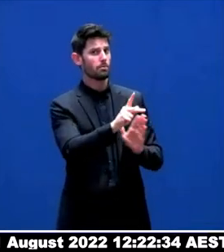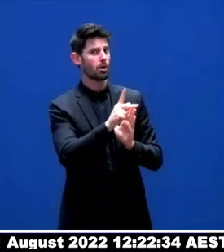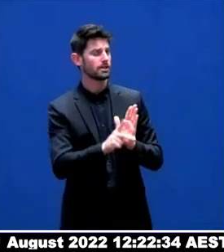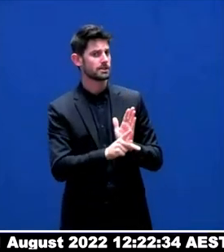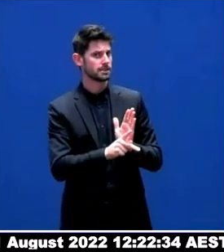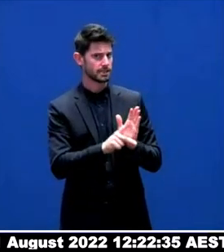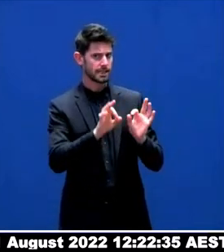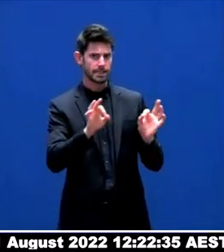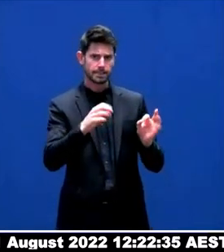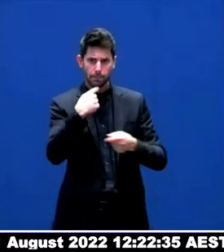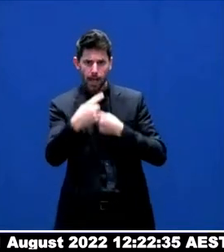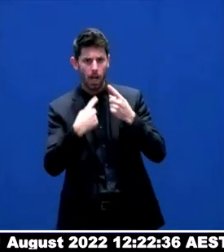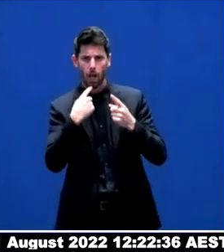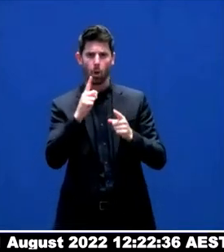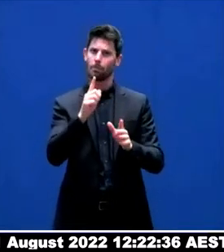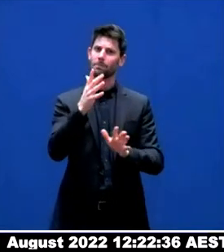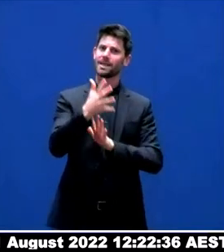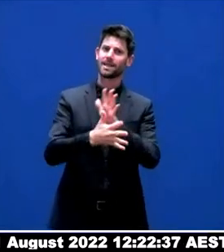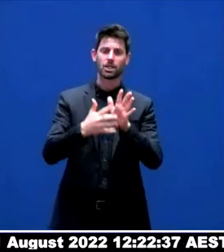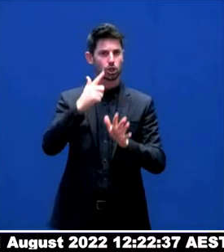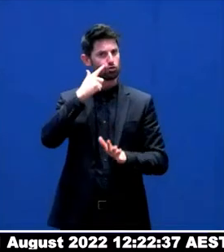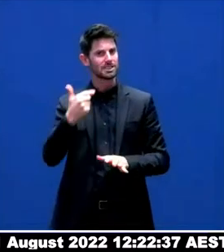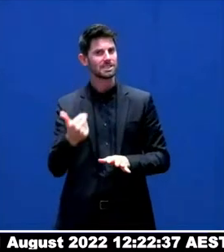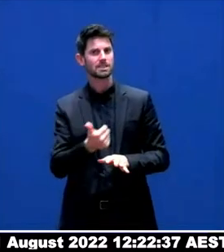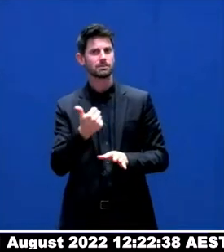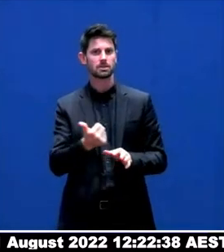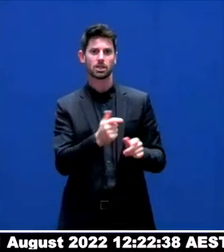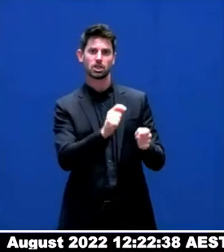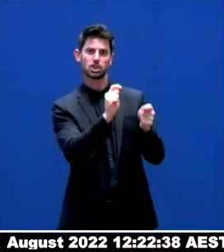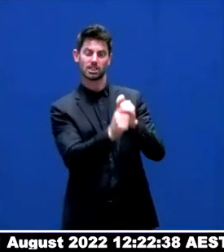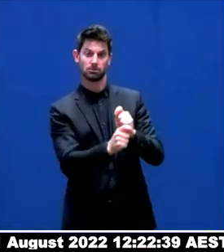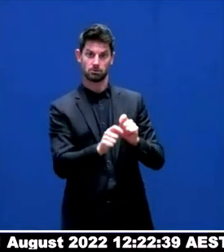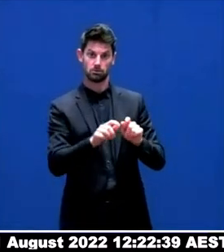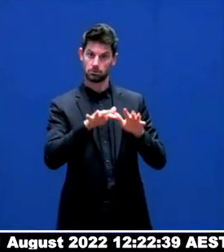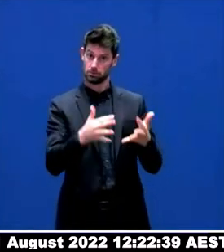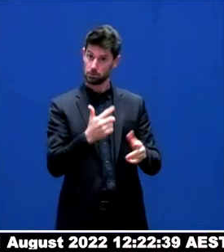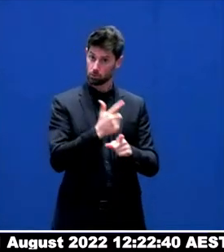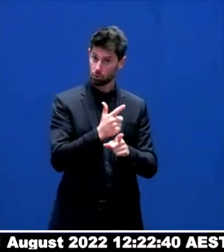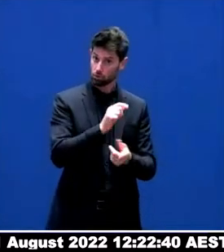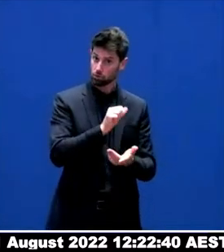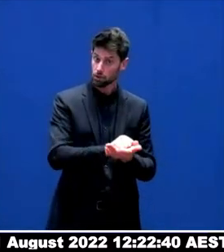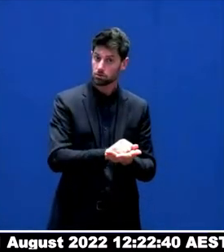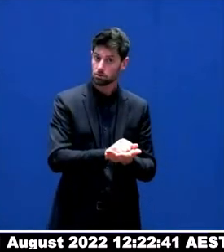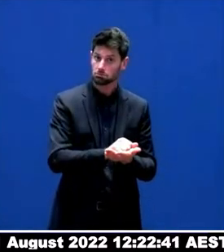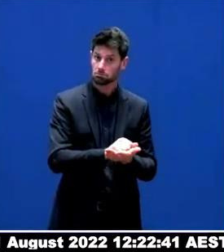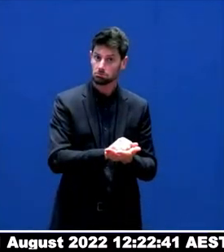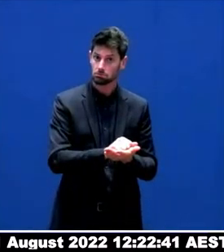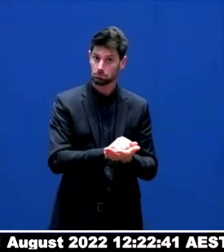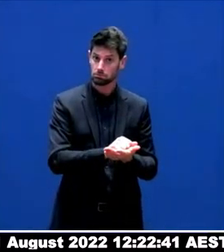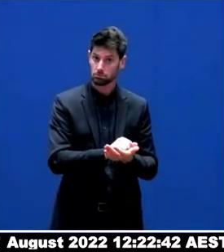reasonable adjustments or explain how reasonable adjustments under the Disability Discrimination Act works. Are you aware of that?